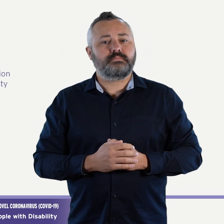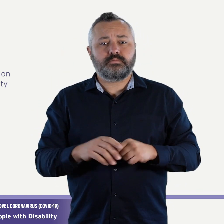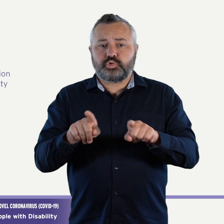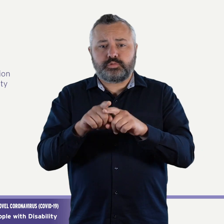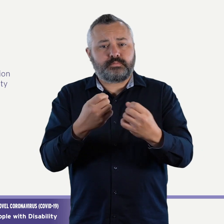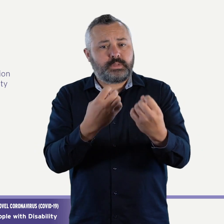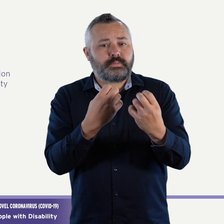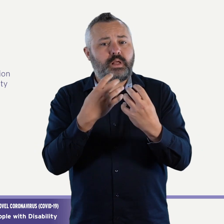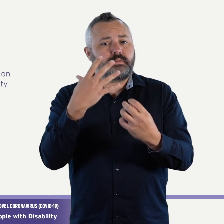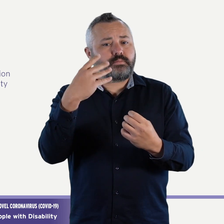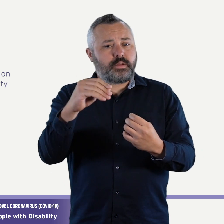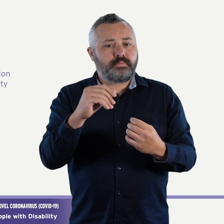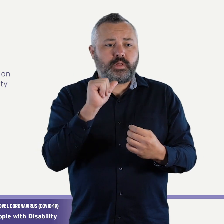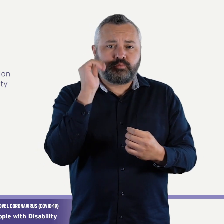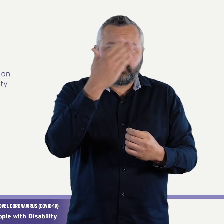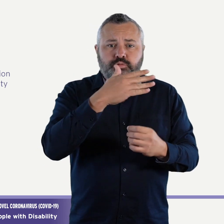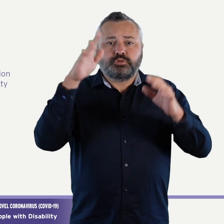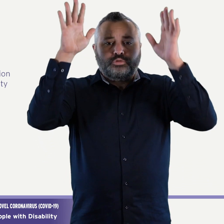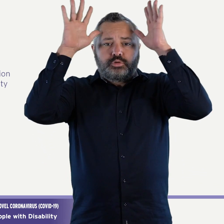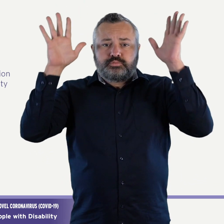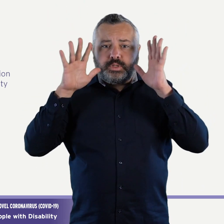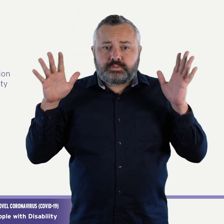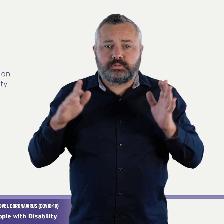including feedback from priority populations such as Aboriginal and Torres Strait Islander populations,